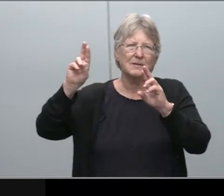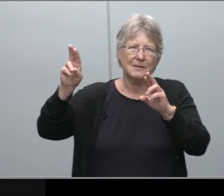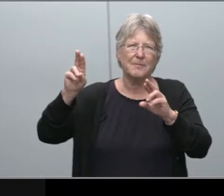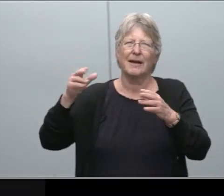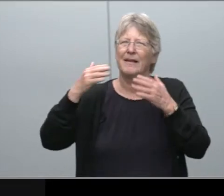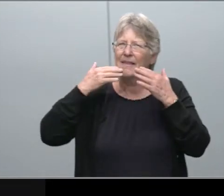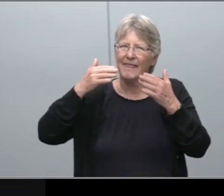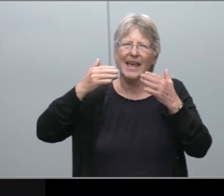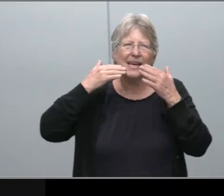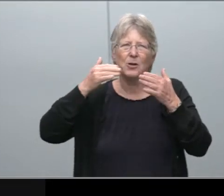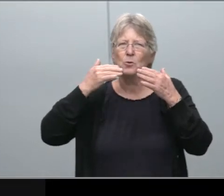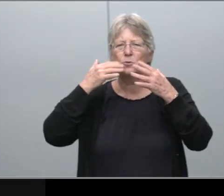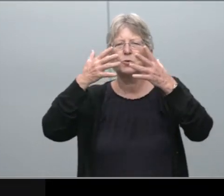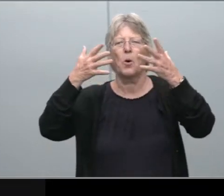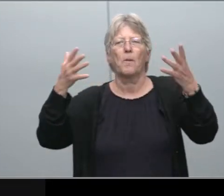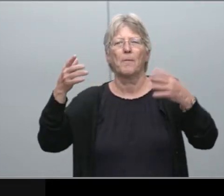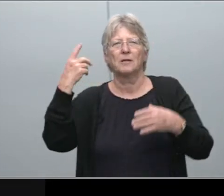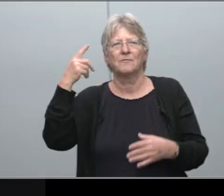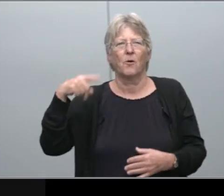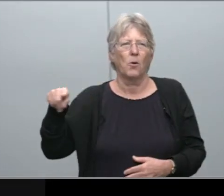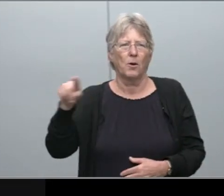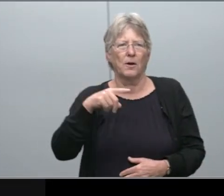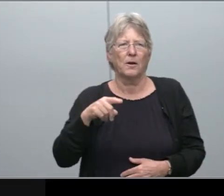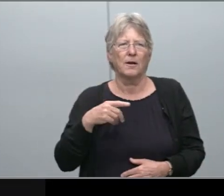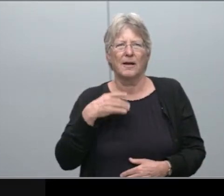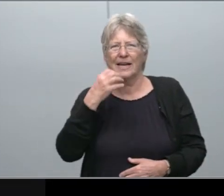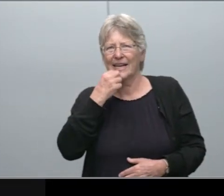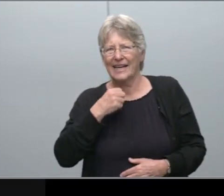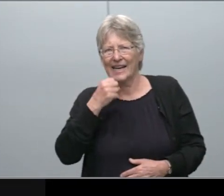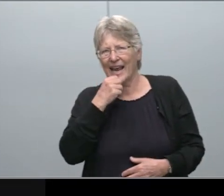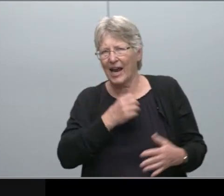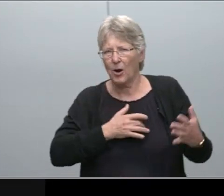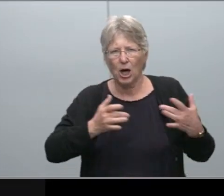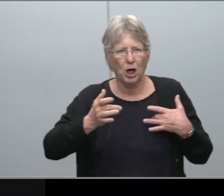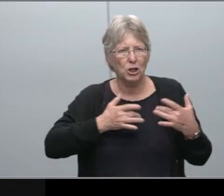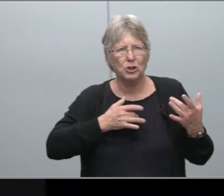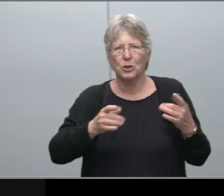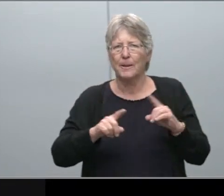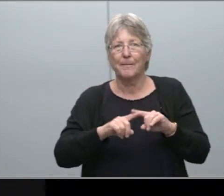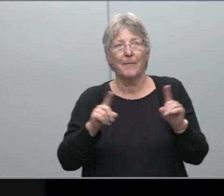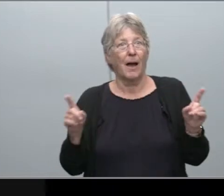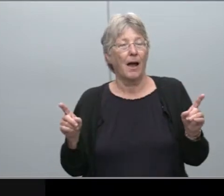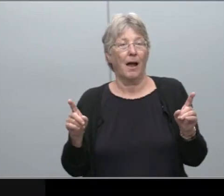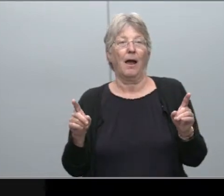And I'm sure that we need to address this. (timer chiming) Everything we can.